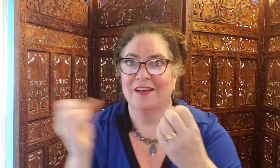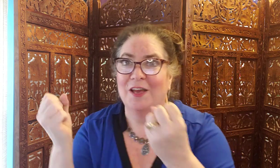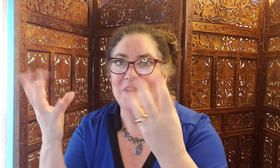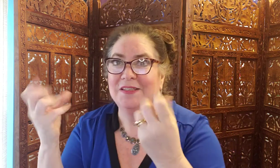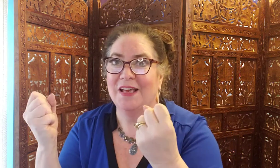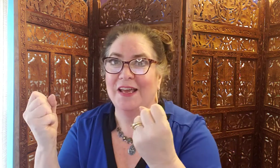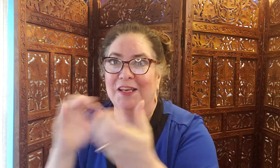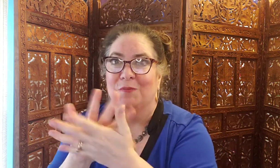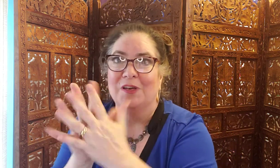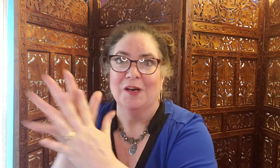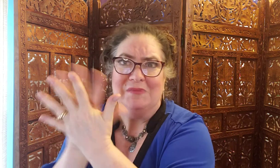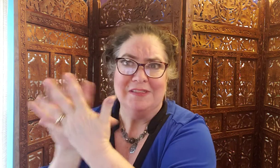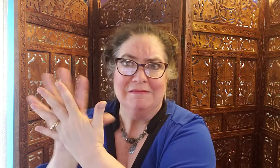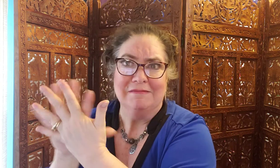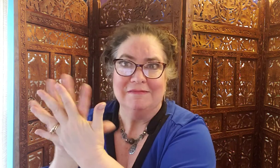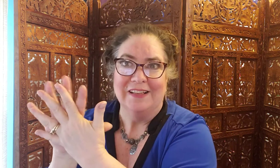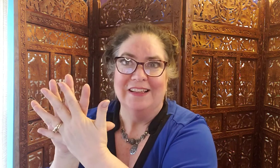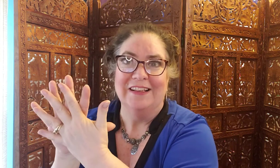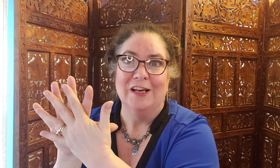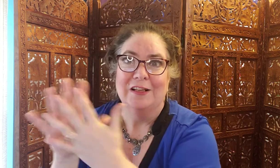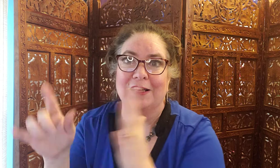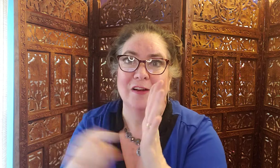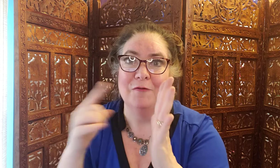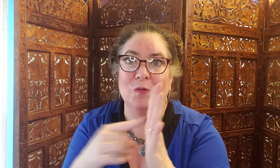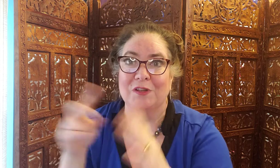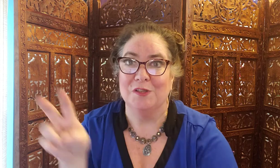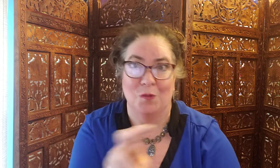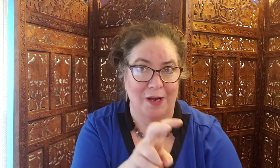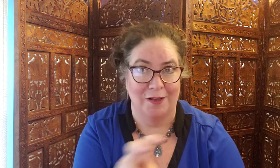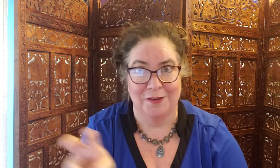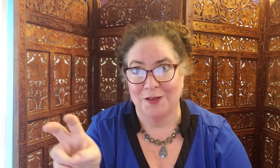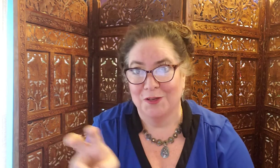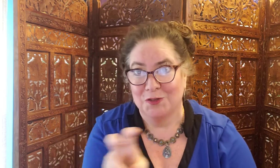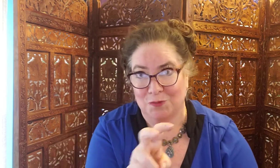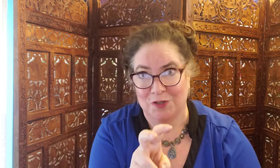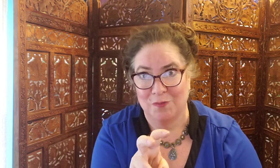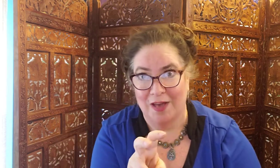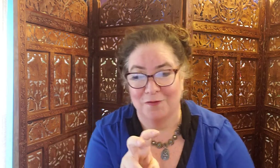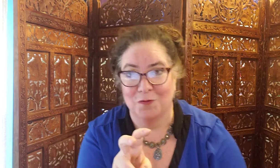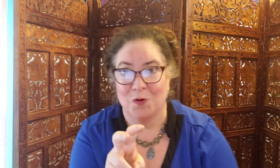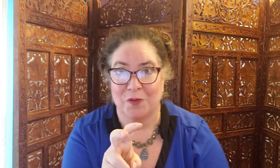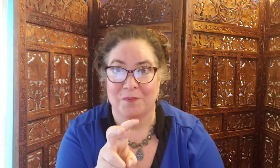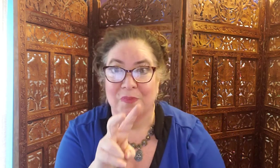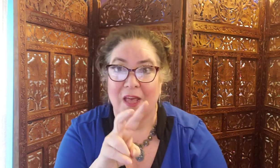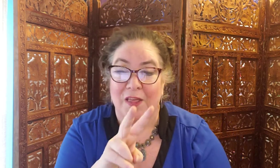and my signing becomes a little unclear every once in a while or I am switching back and forth.